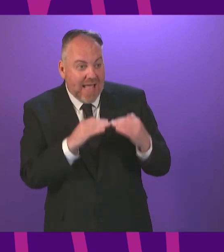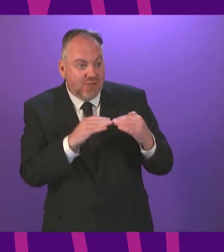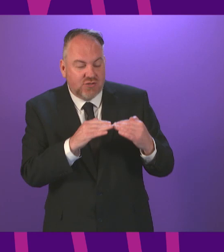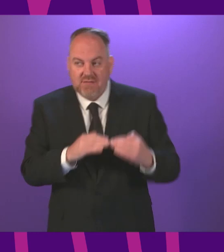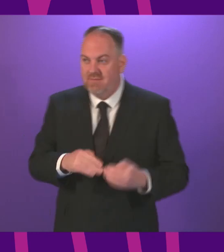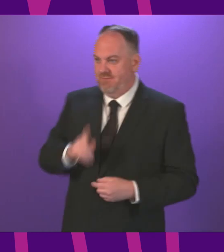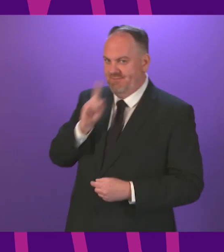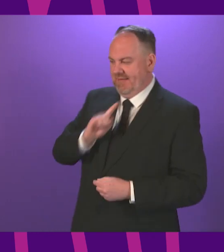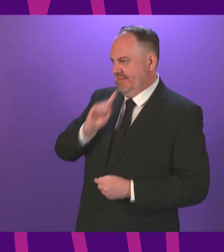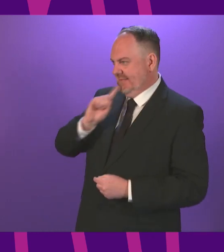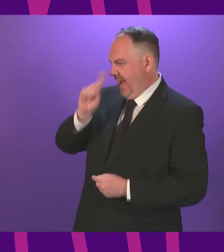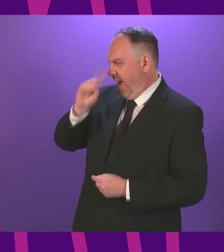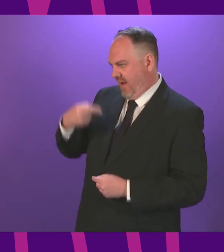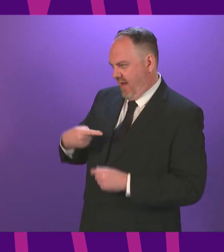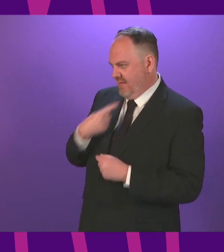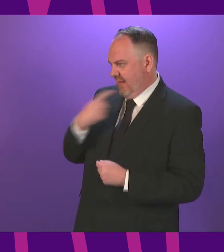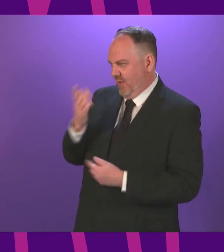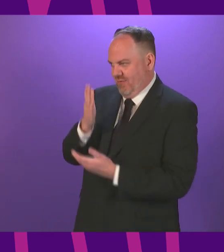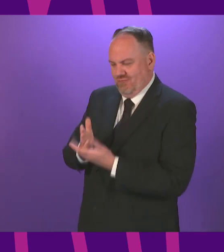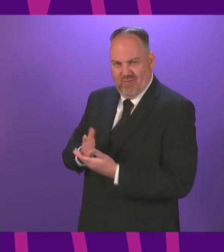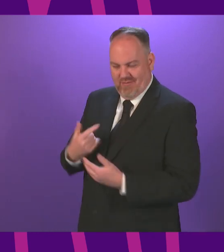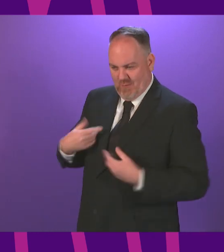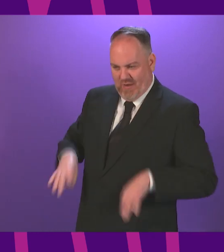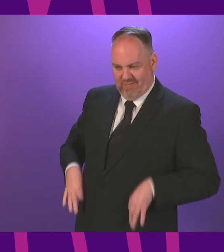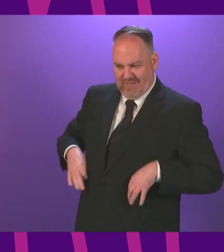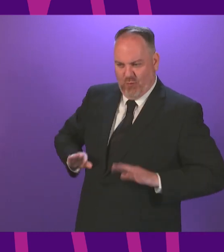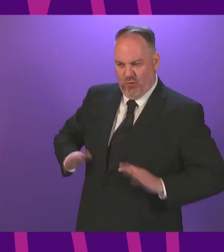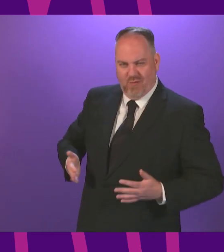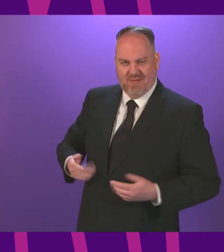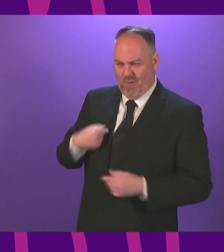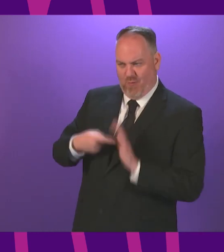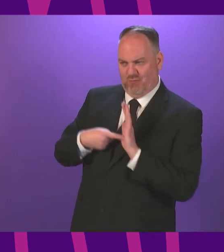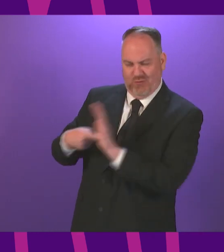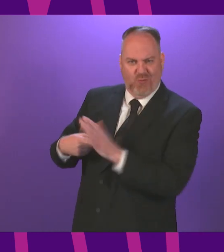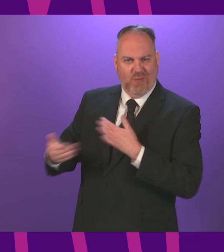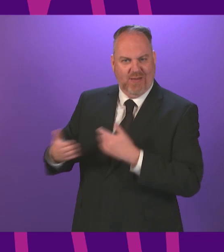possibly exhibit them.” It is no wonder that, when asked to sum up his grandparents’ connection,